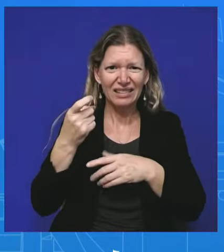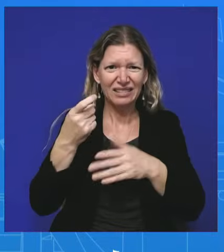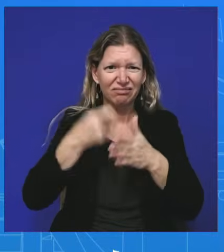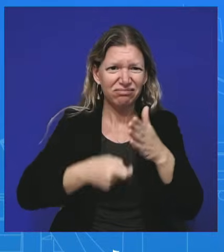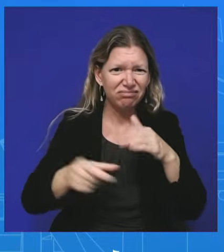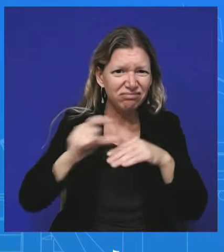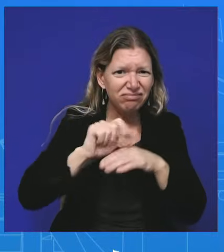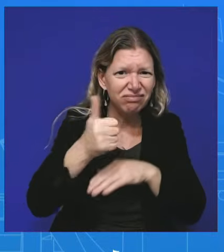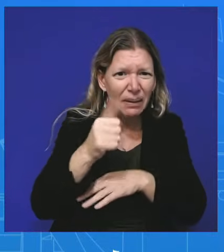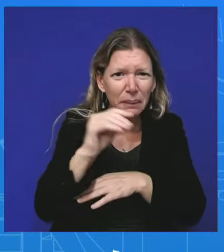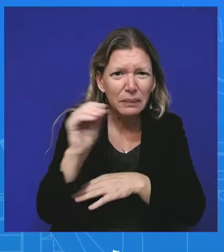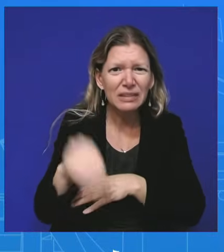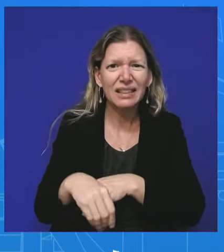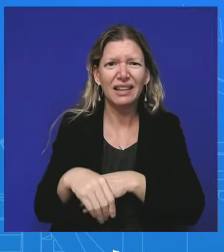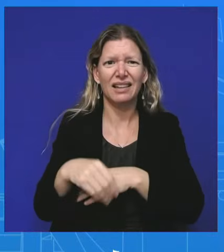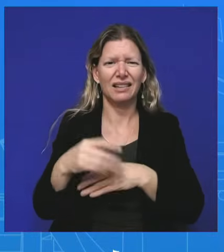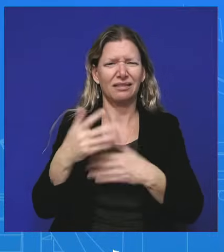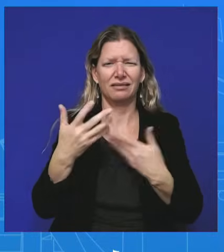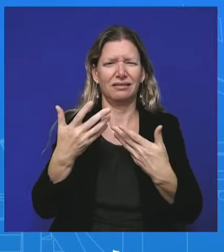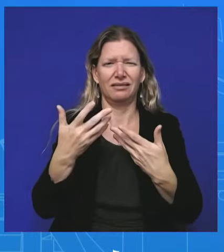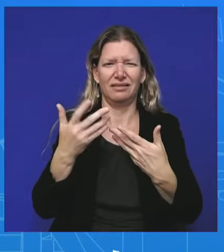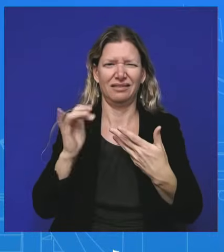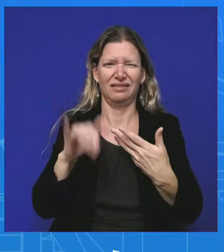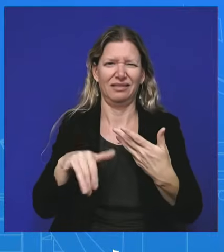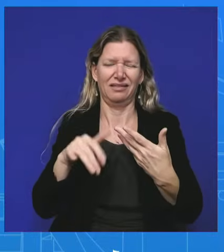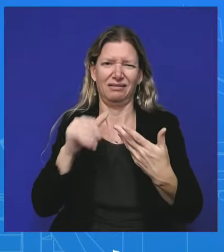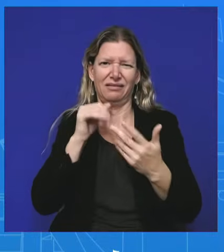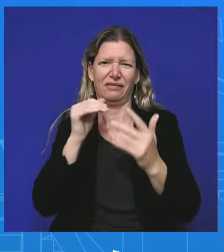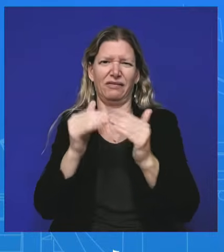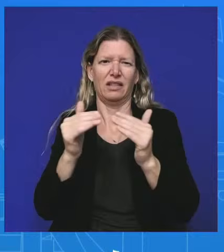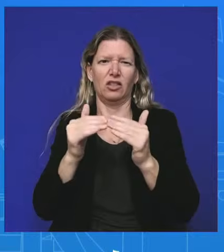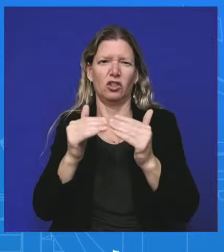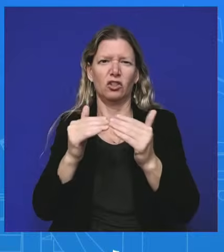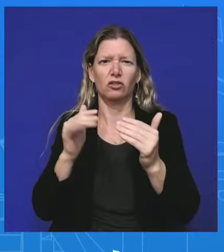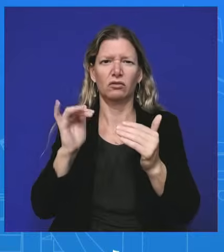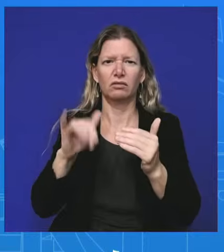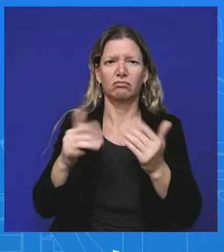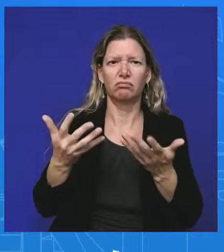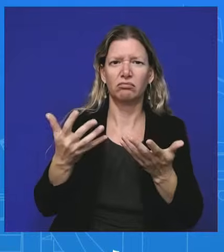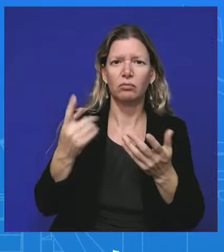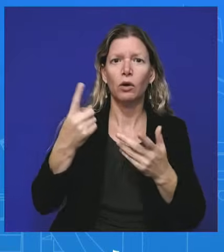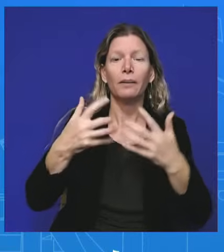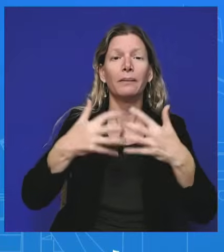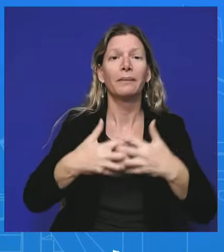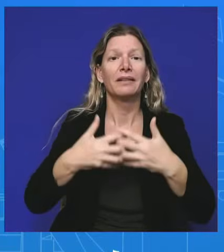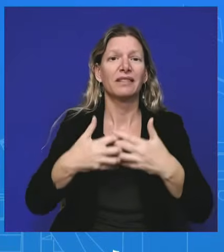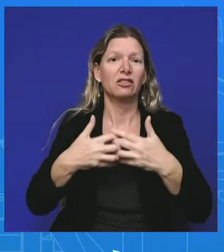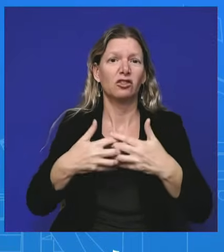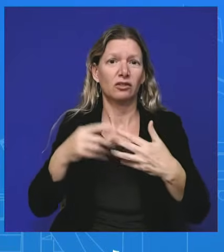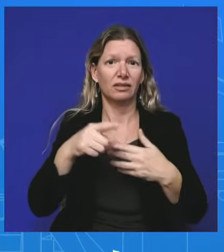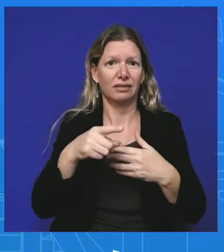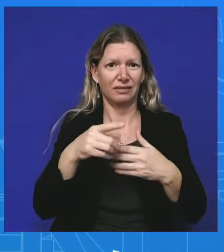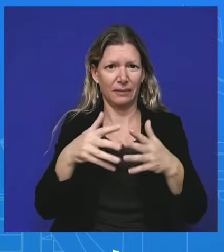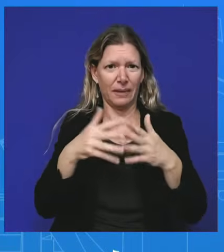its average before the pandemic. Our China -- our actions -- pardon me -- are focused on strategic sectors and not only on China.